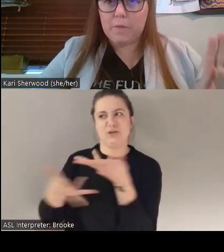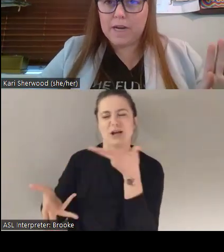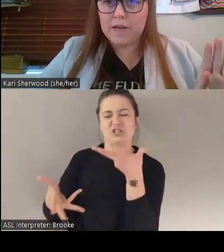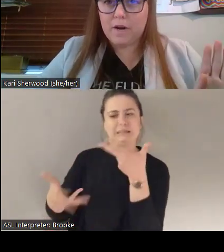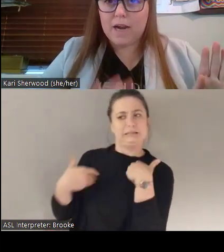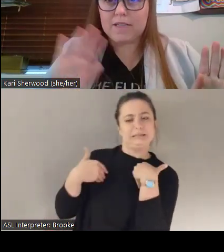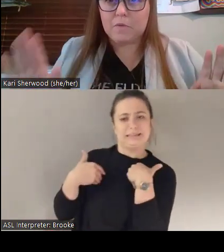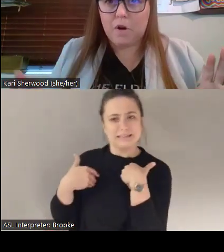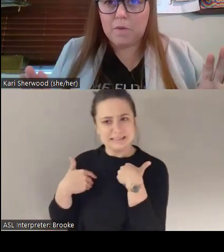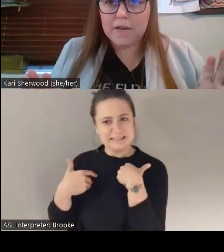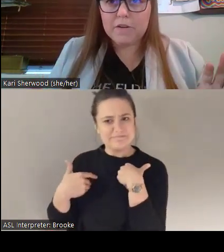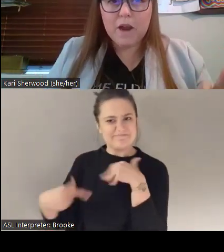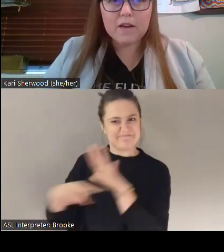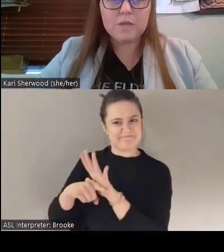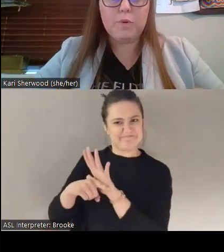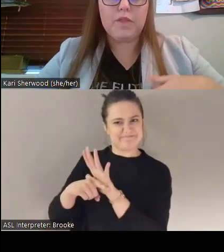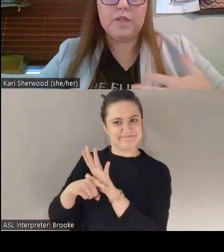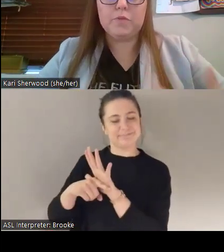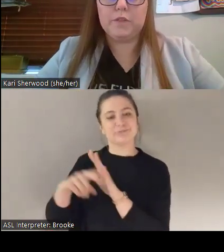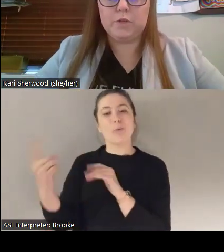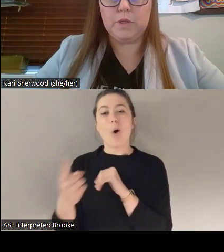way to interact and a wrong way to interact, but this research really